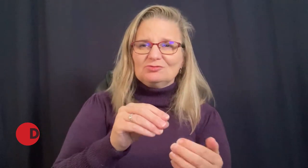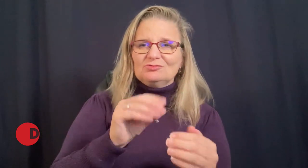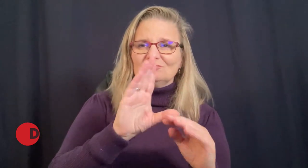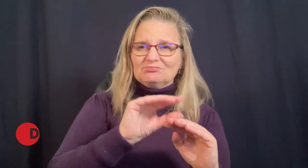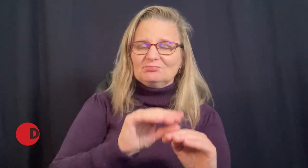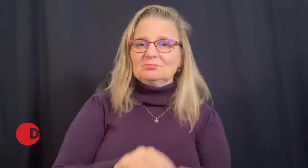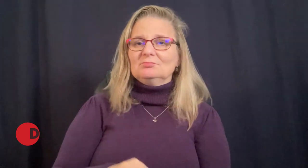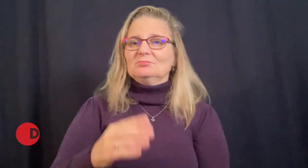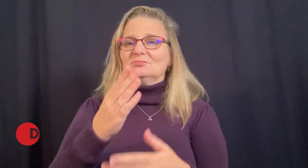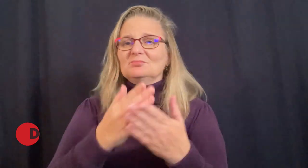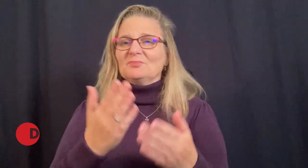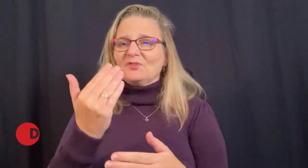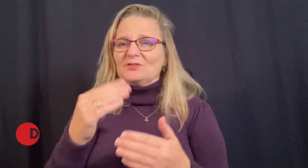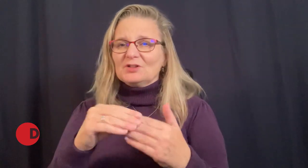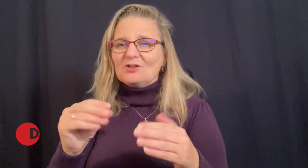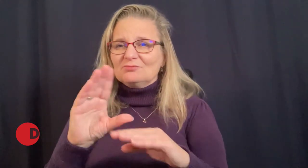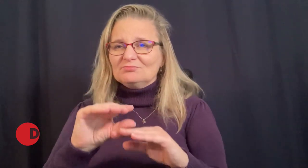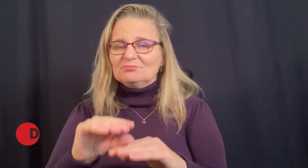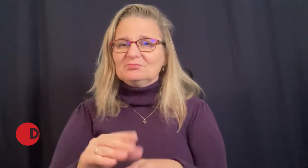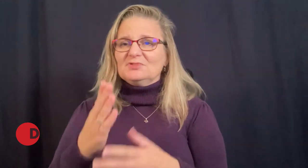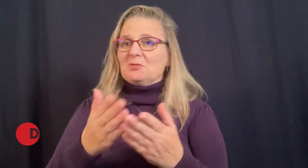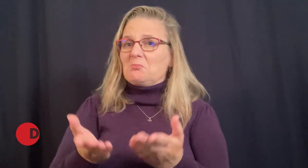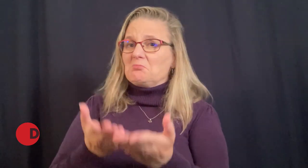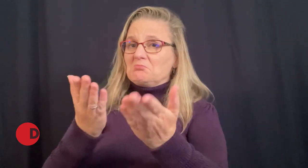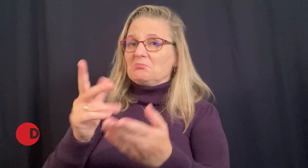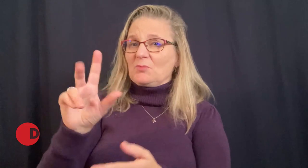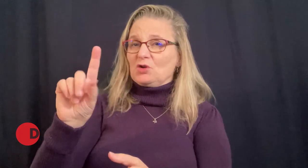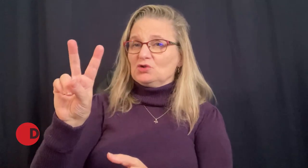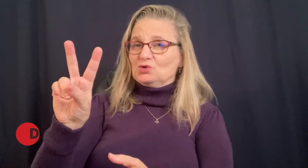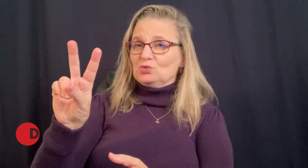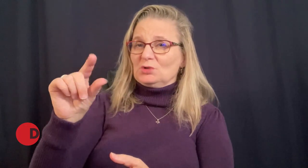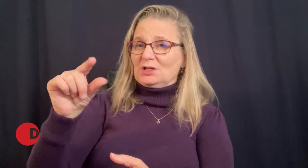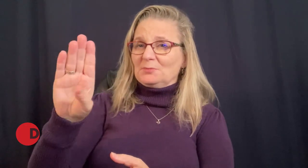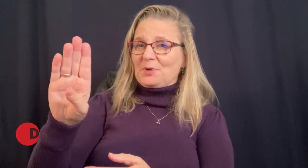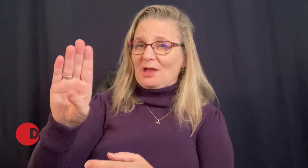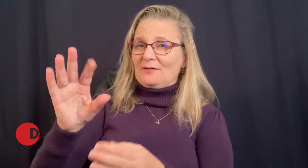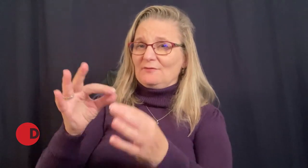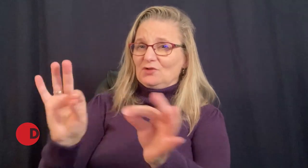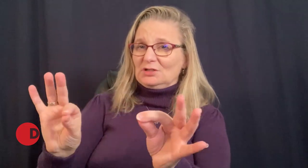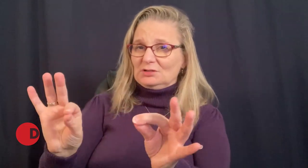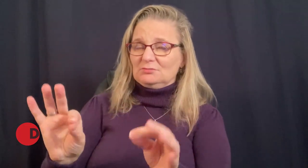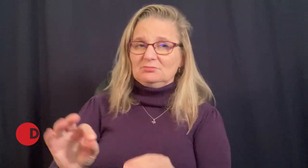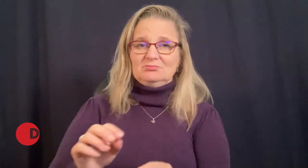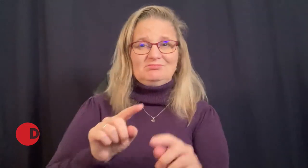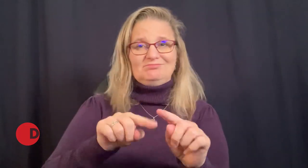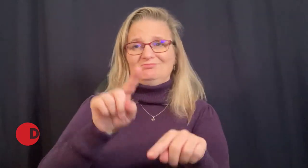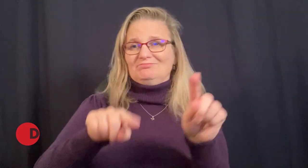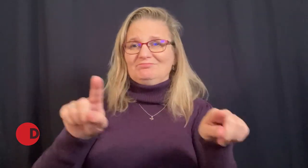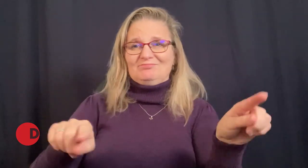$20 discounts, some $15 discounts, suggested 2 GB free data,